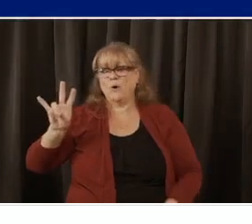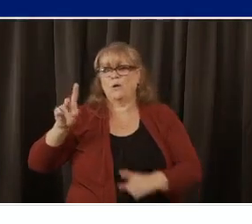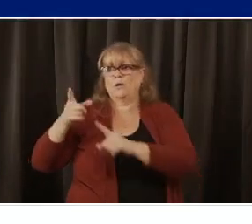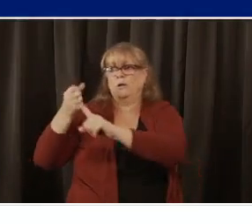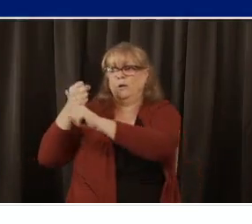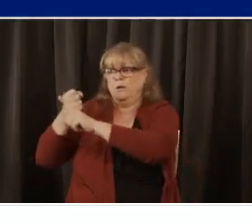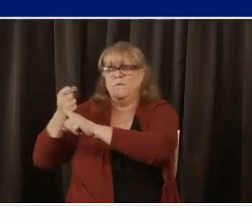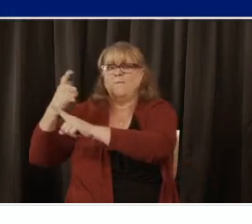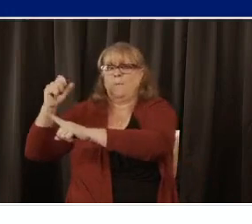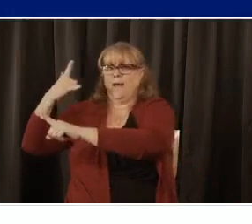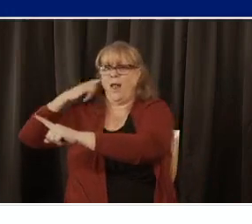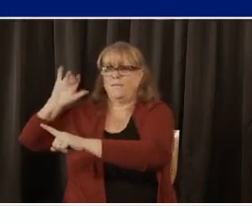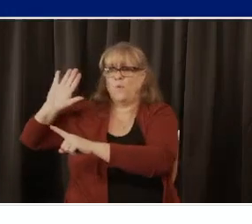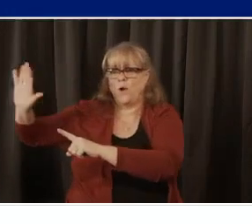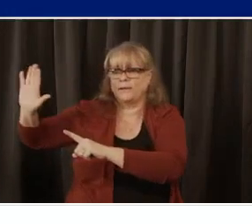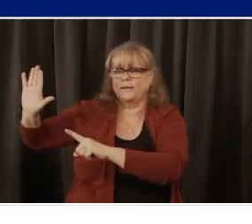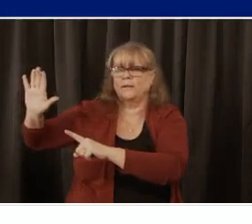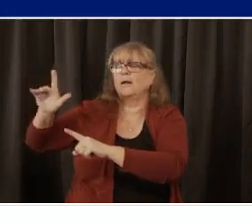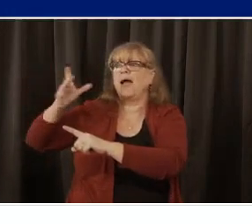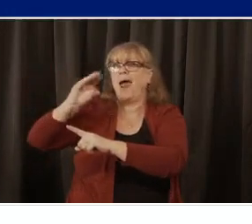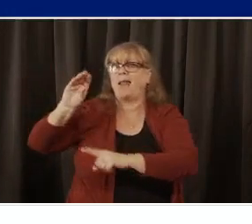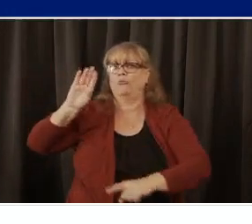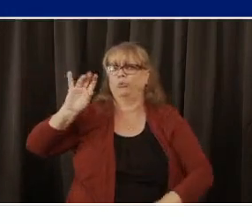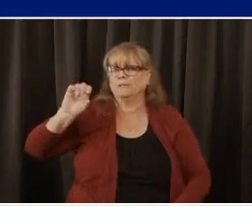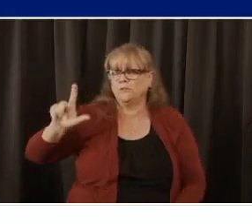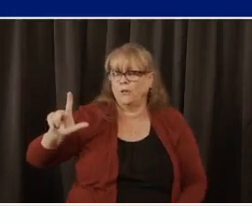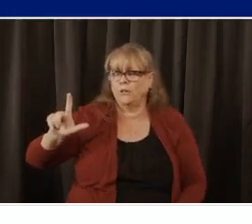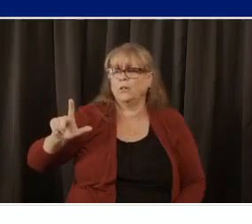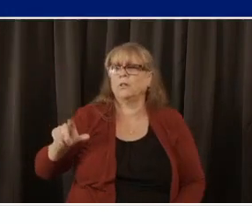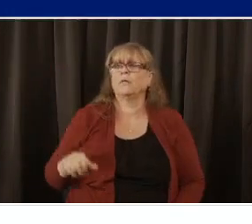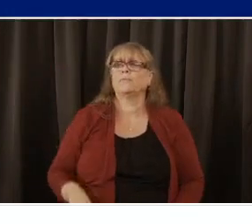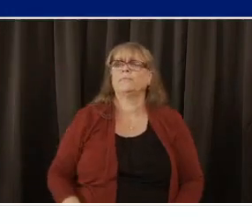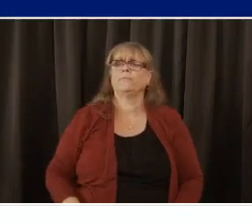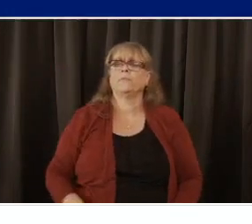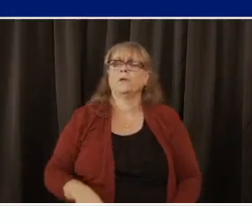Tuesday two cases of that P one variant, and the last couple of days including as recently as just